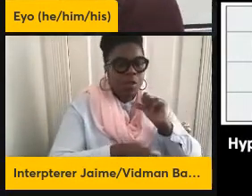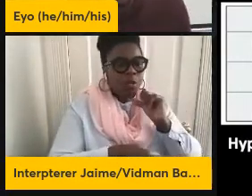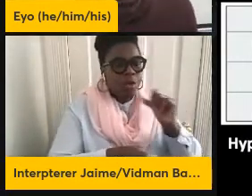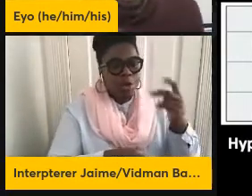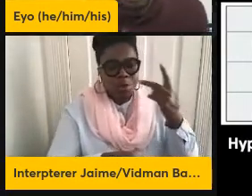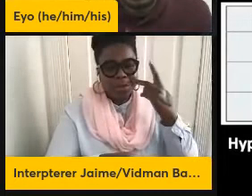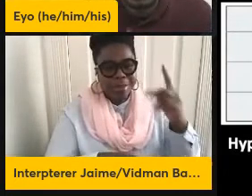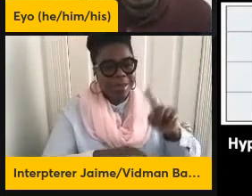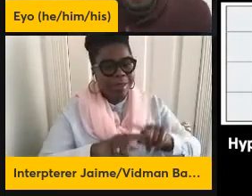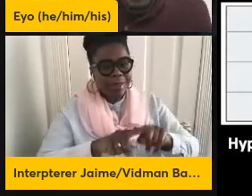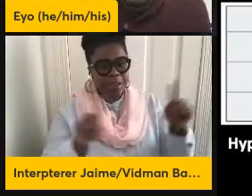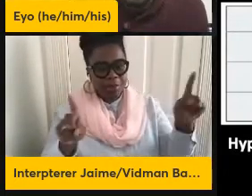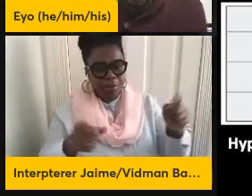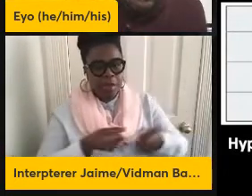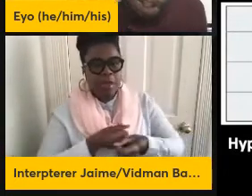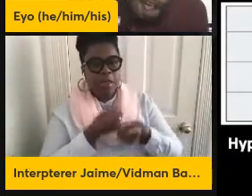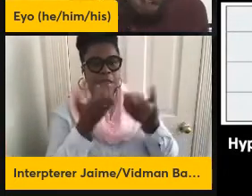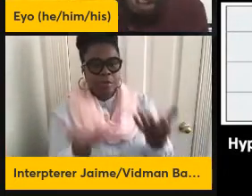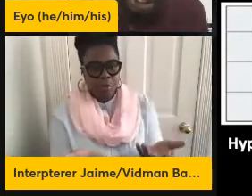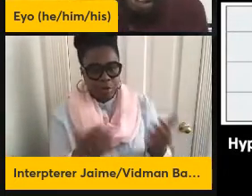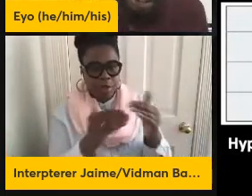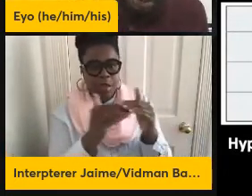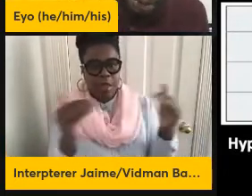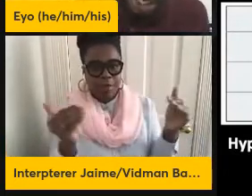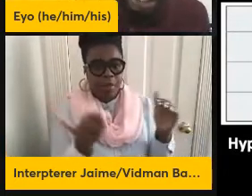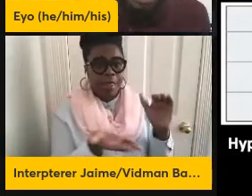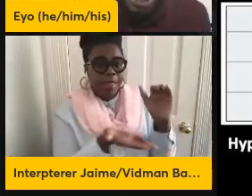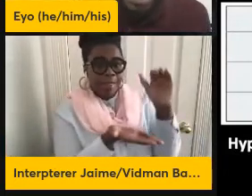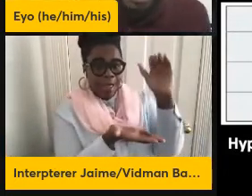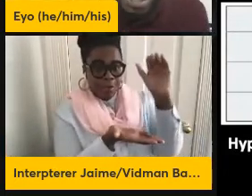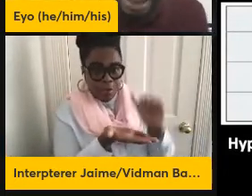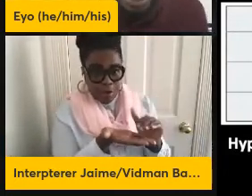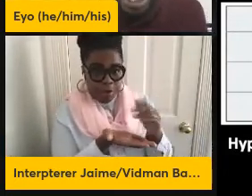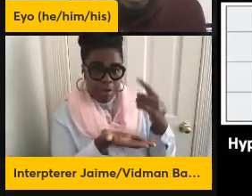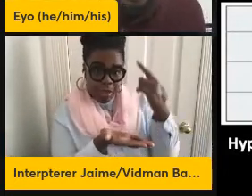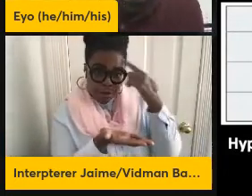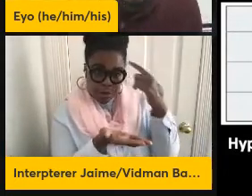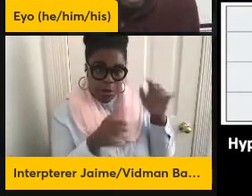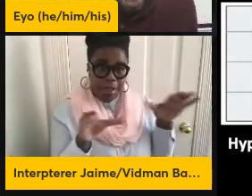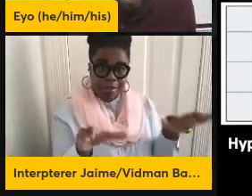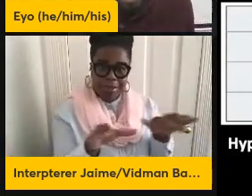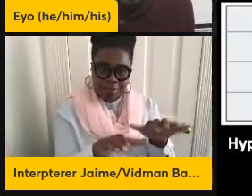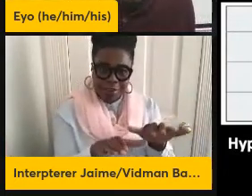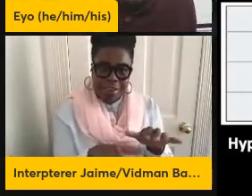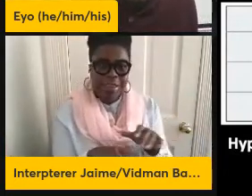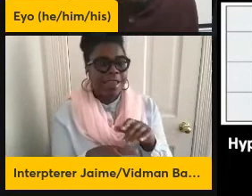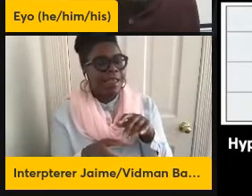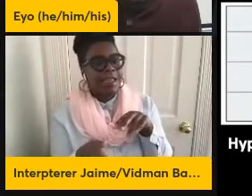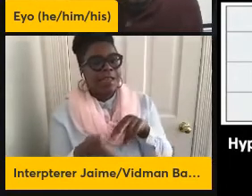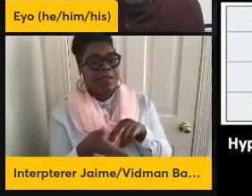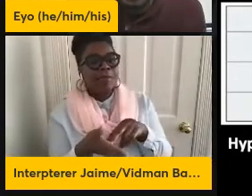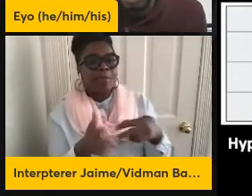as expressed, this reduction in neuronal activity is not because there's a reduction in the total number of neurons in the